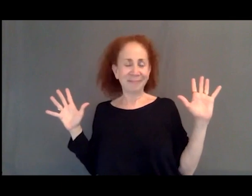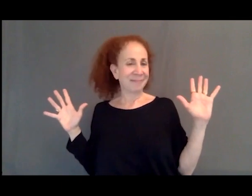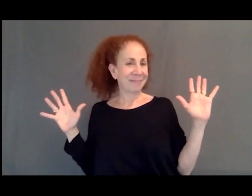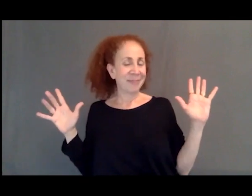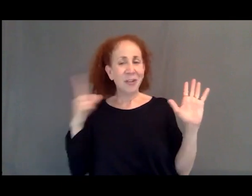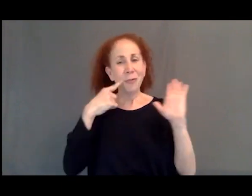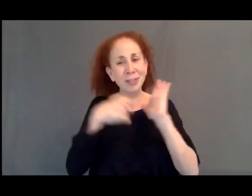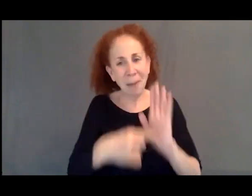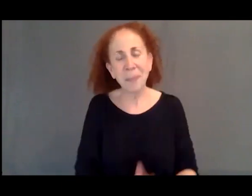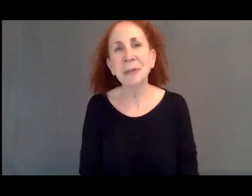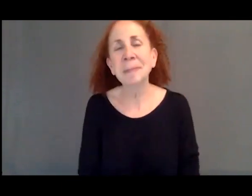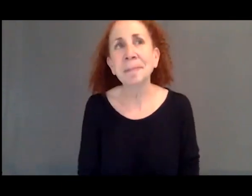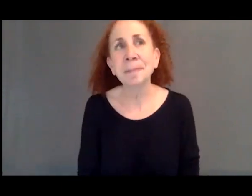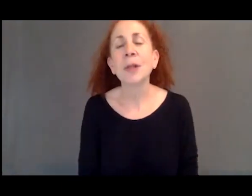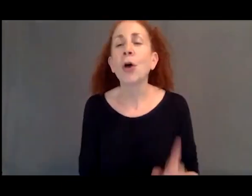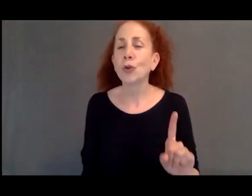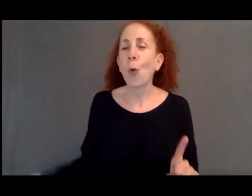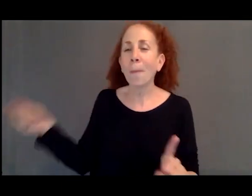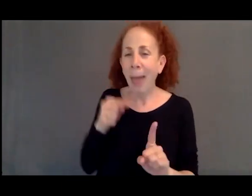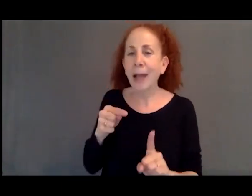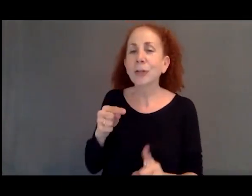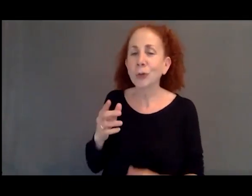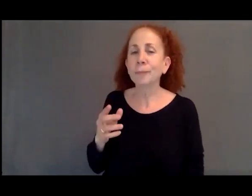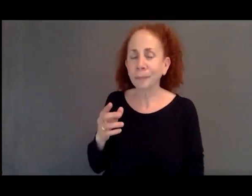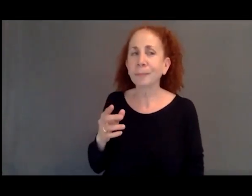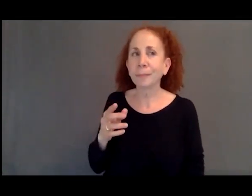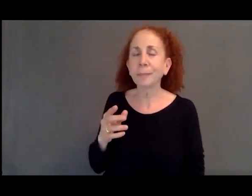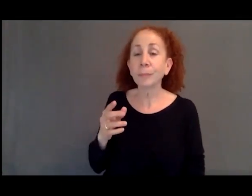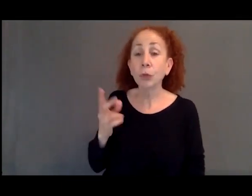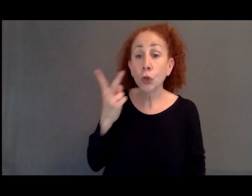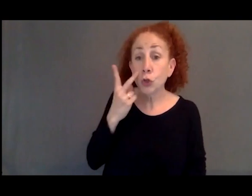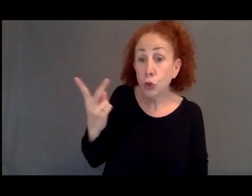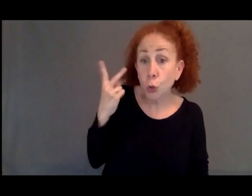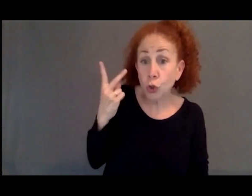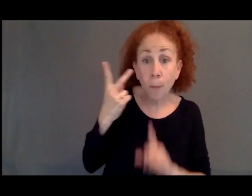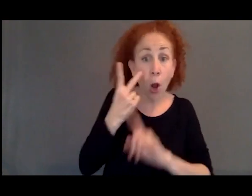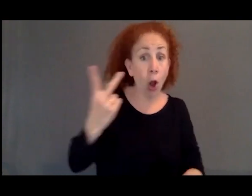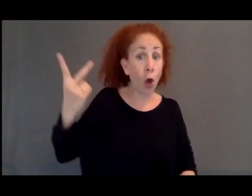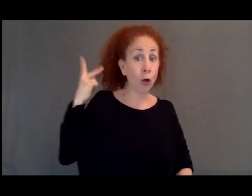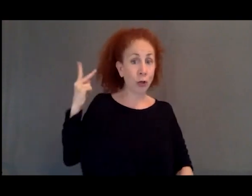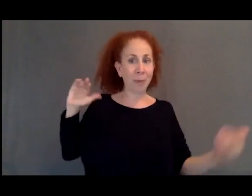And so for example, again, going back to short and long-term narratives, for Vietnamese refugees to come to this country,